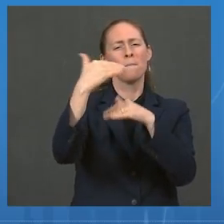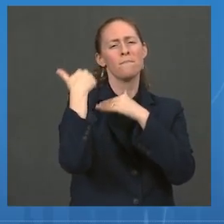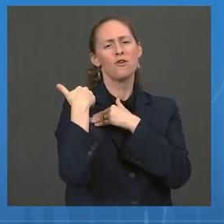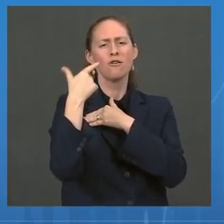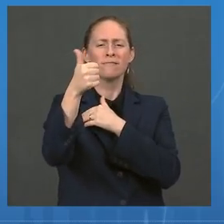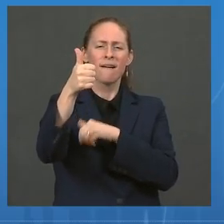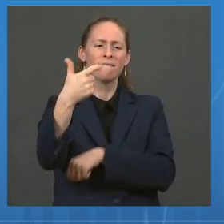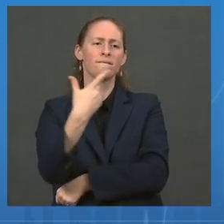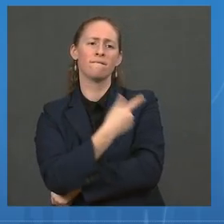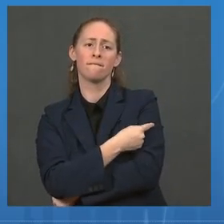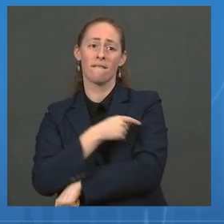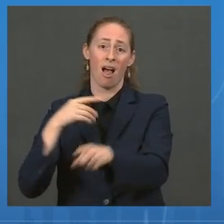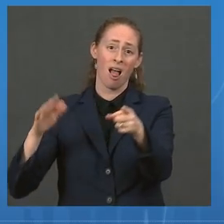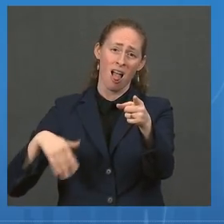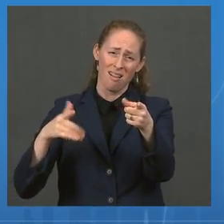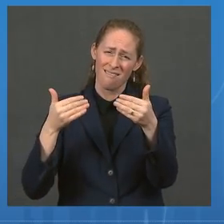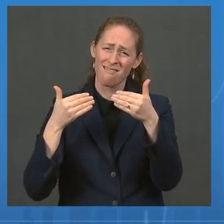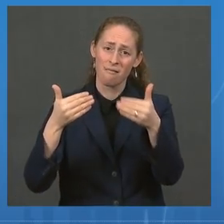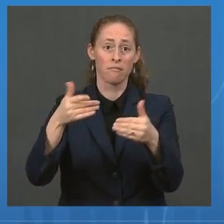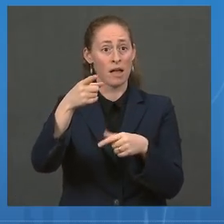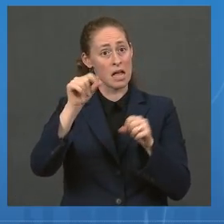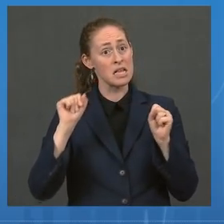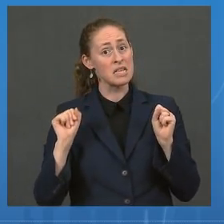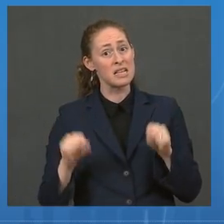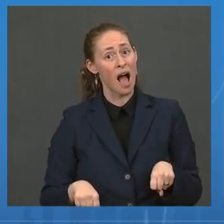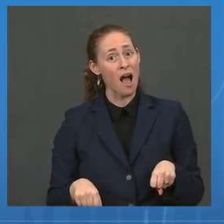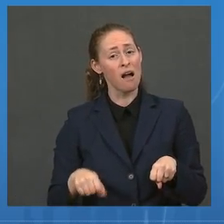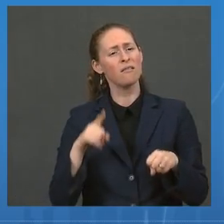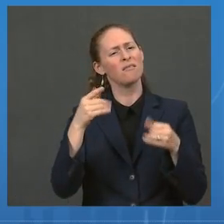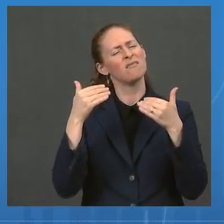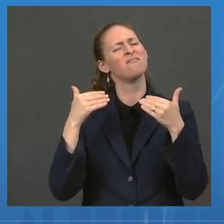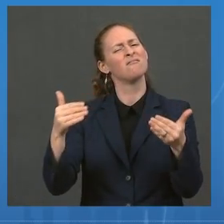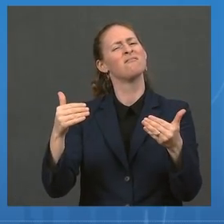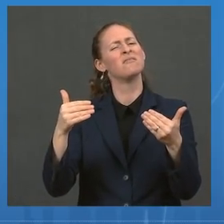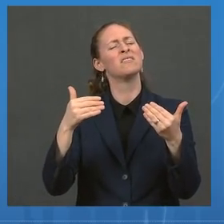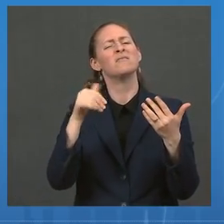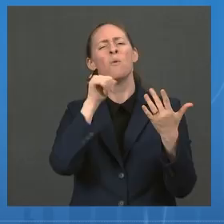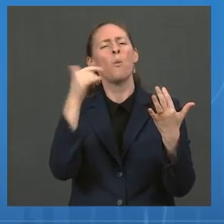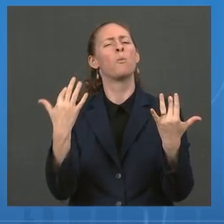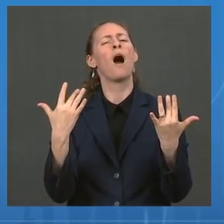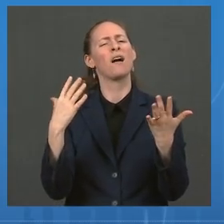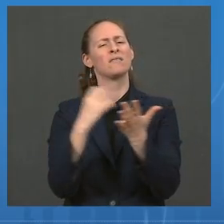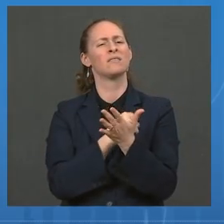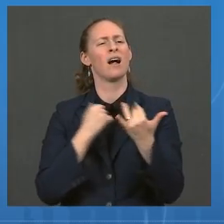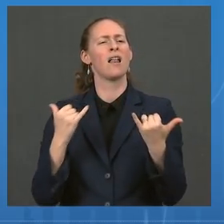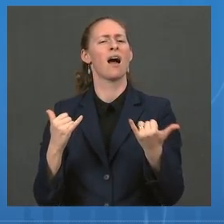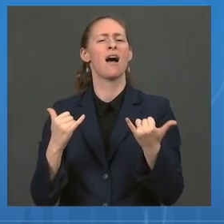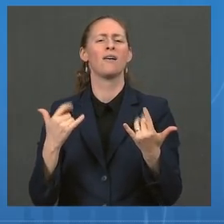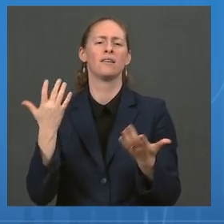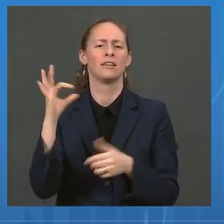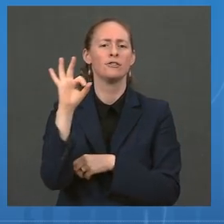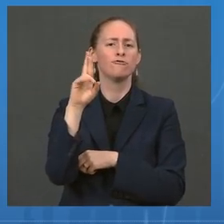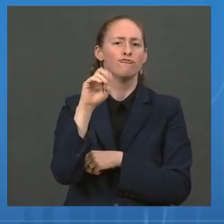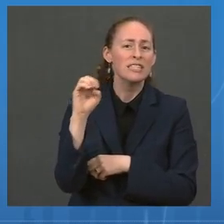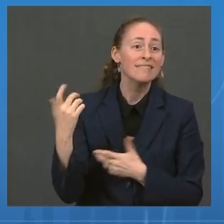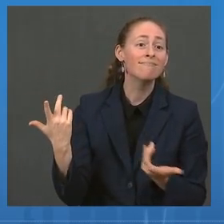for a booster shot, please go get a shot today. It's free, safe, and easy.